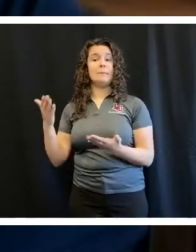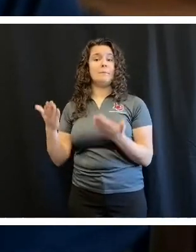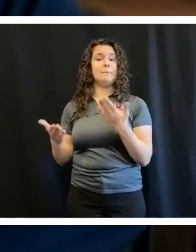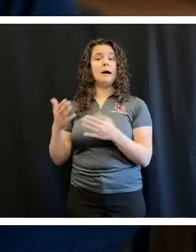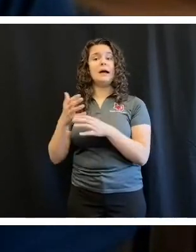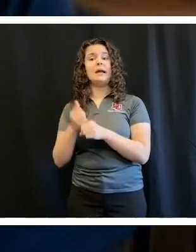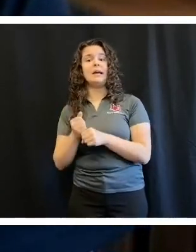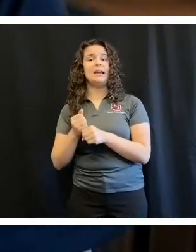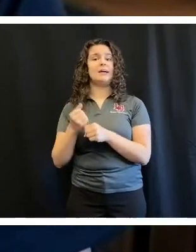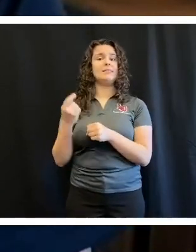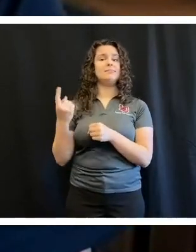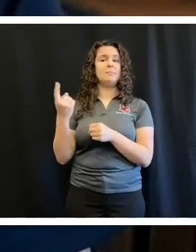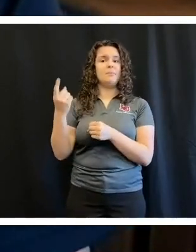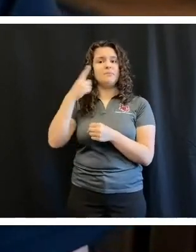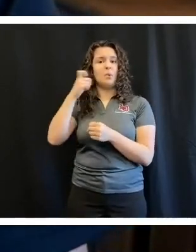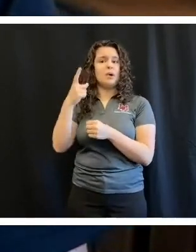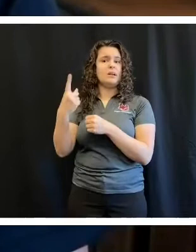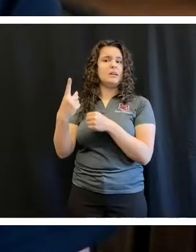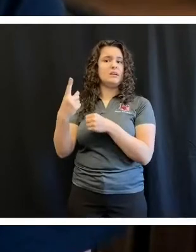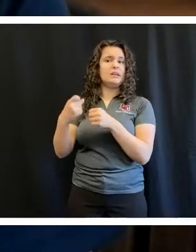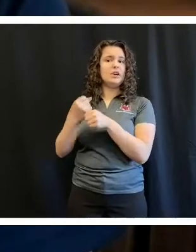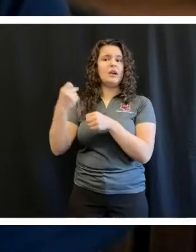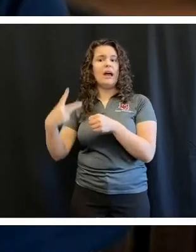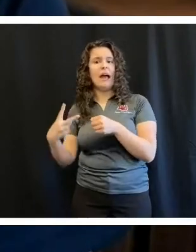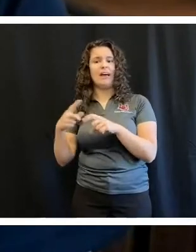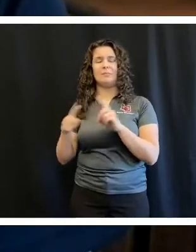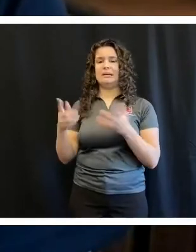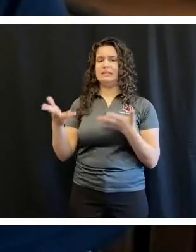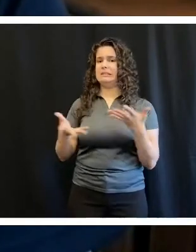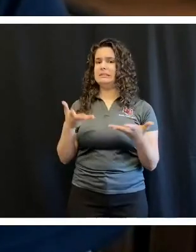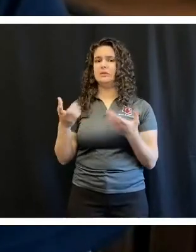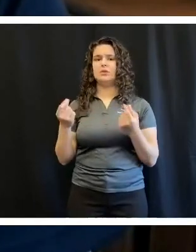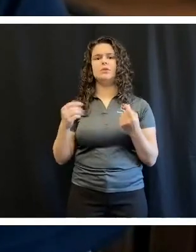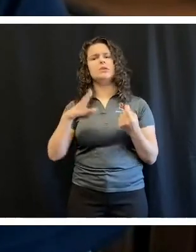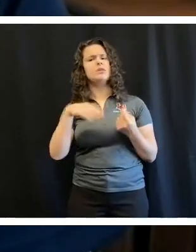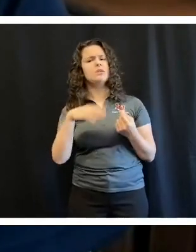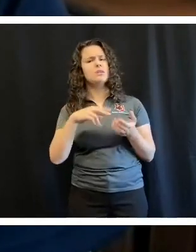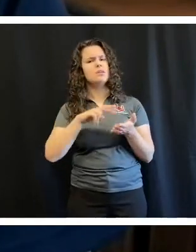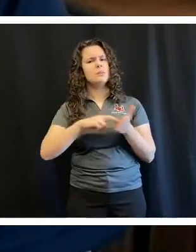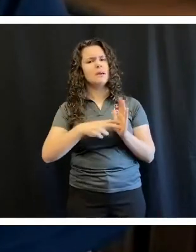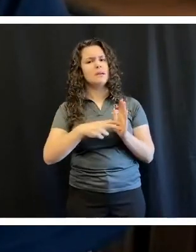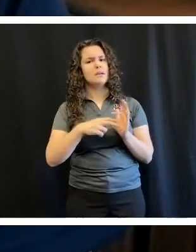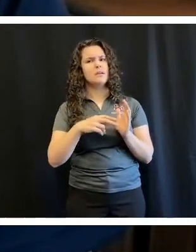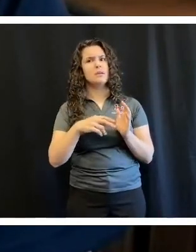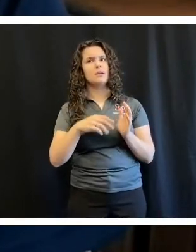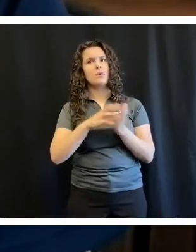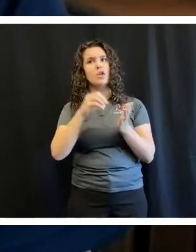but they really hadn't moved to that. They hadn't taken action on it. [Kenneth] Learning Management. You may want to offer up what LMS means.